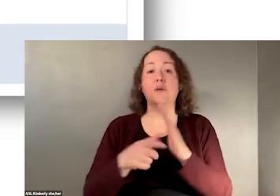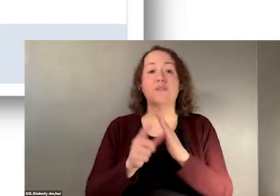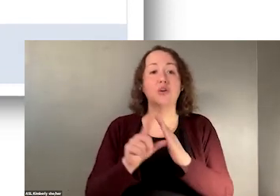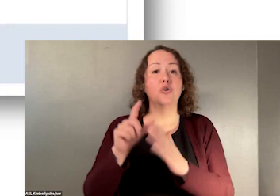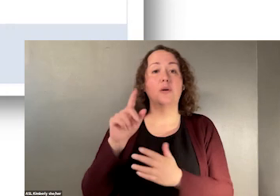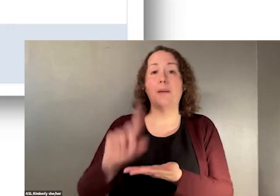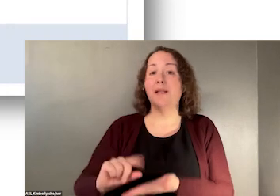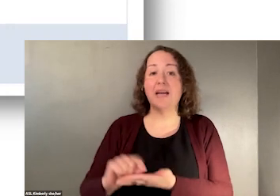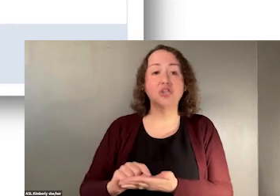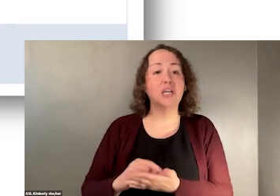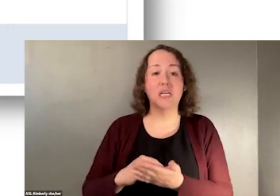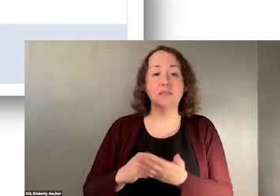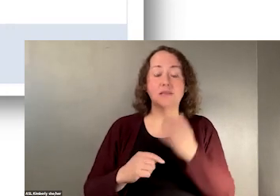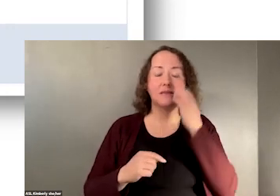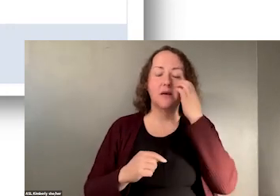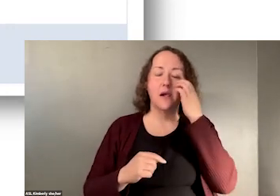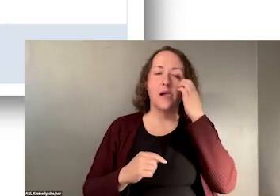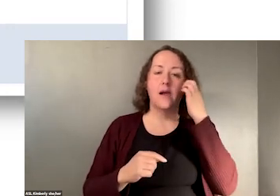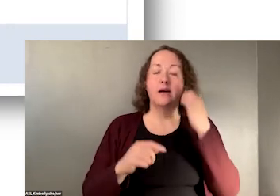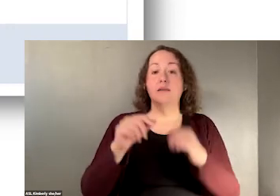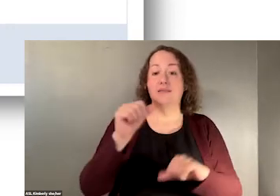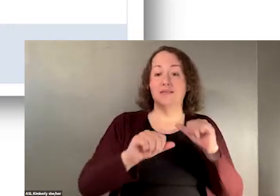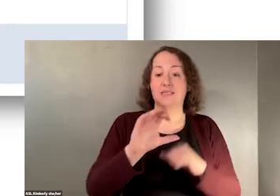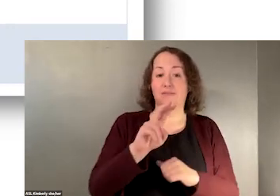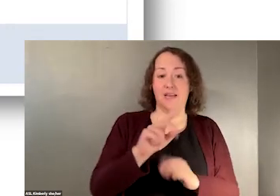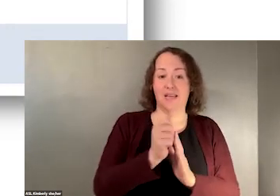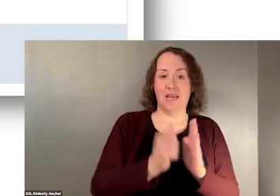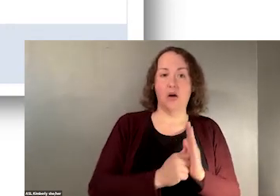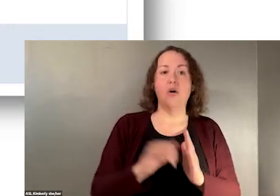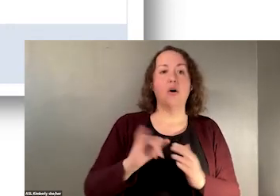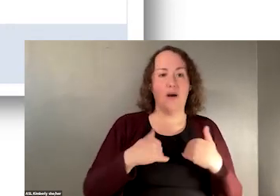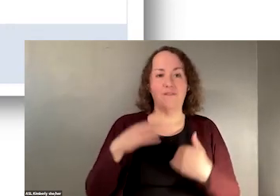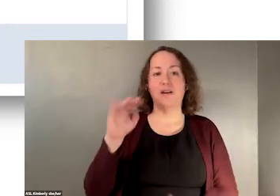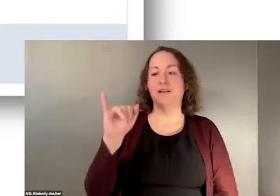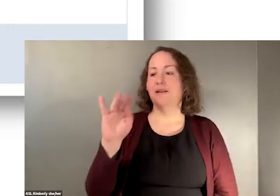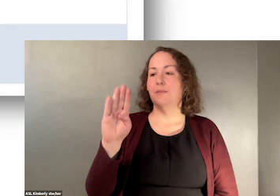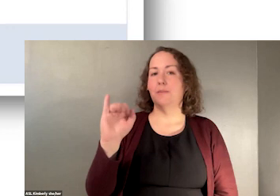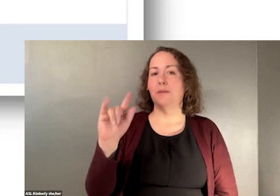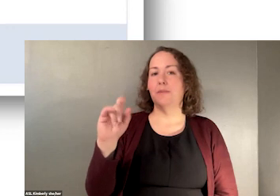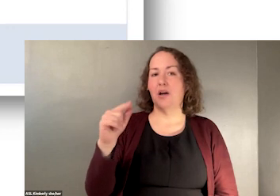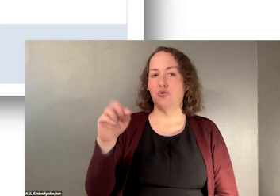When you have a SciENcv account, we have a bibliography tool that comes with it. It's separate.